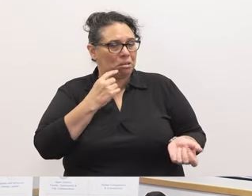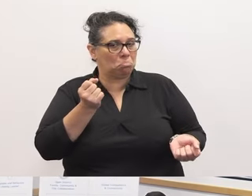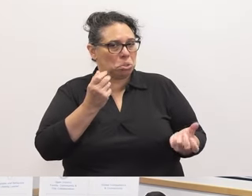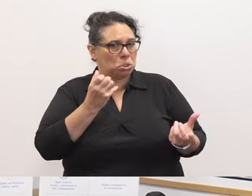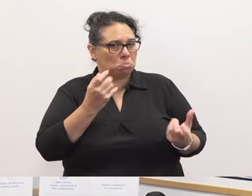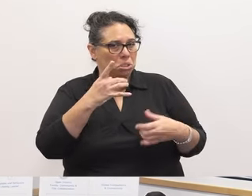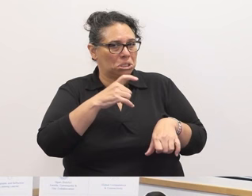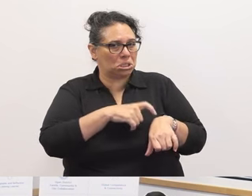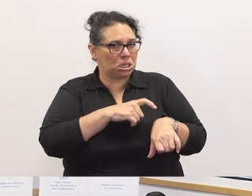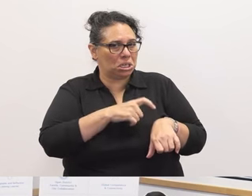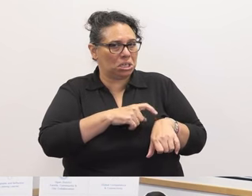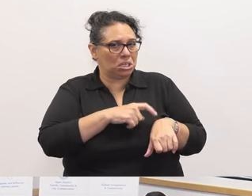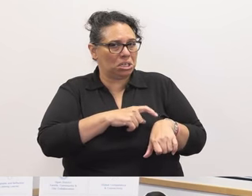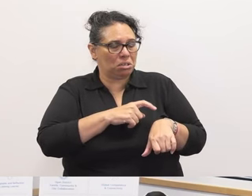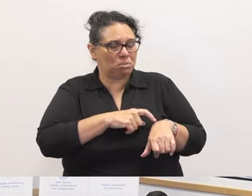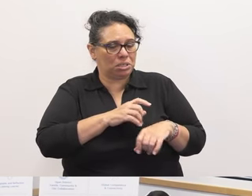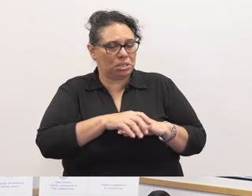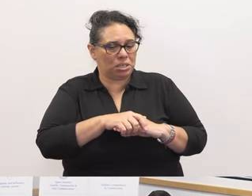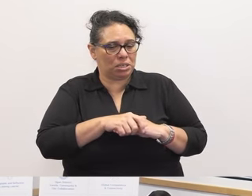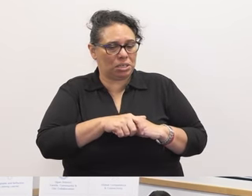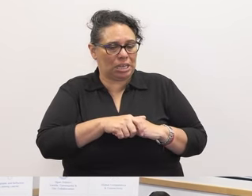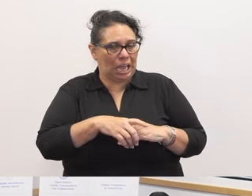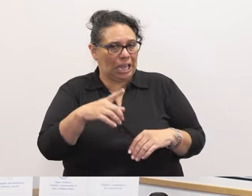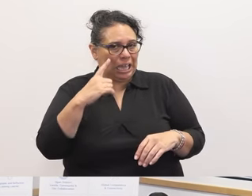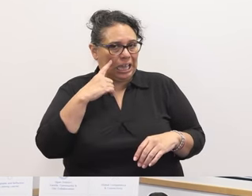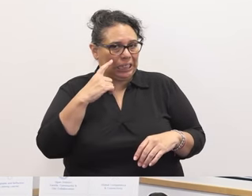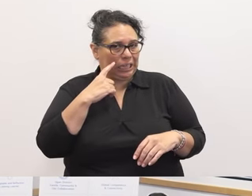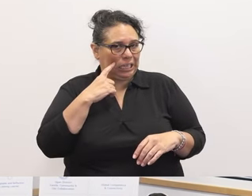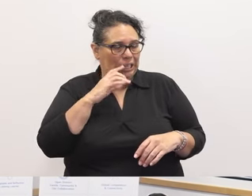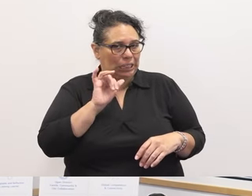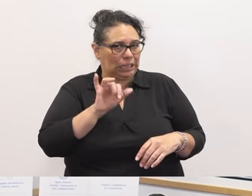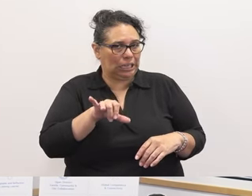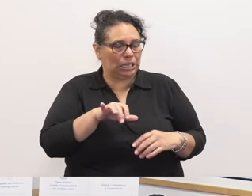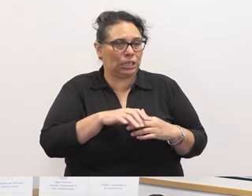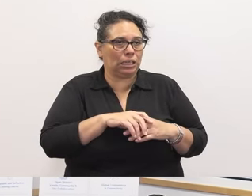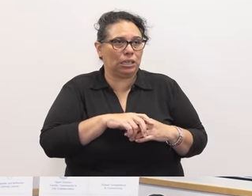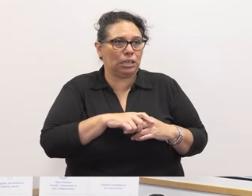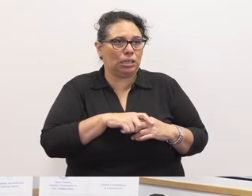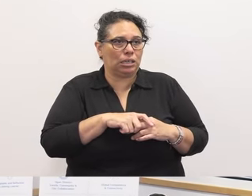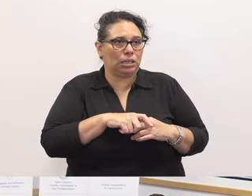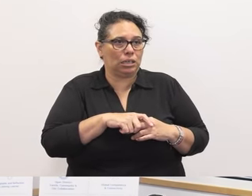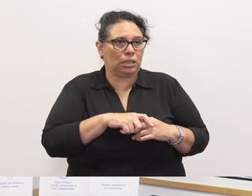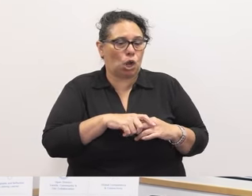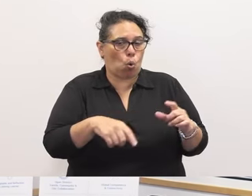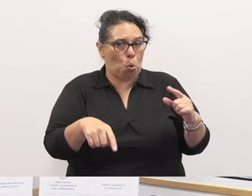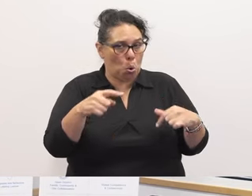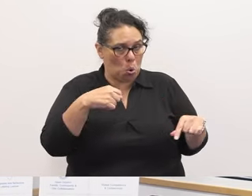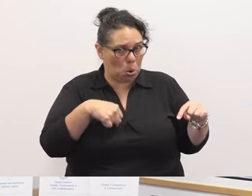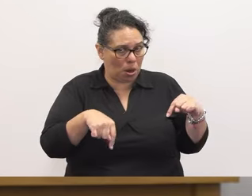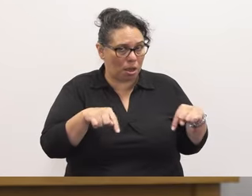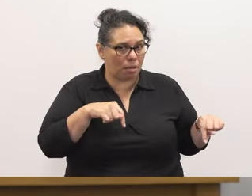in regards to the rising tide raising all boats. I think that going back to the specificity